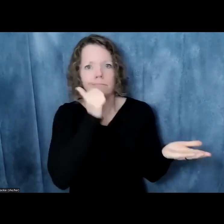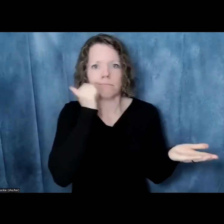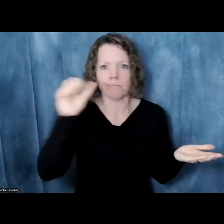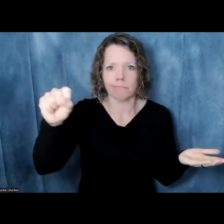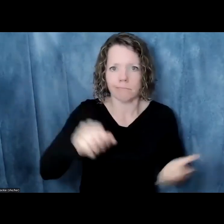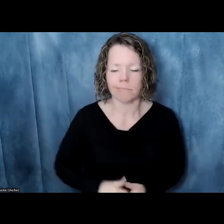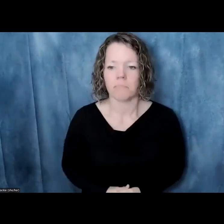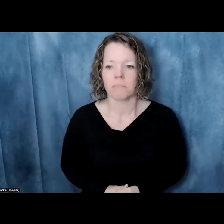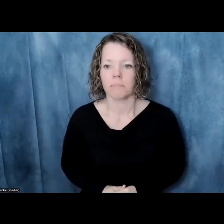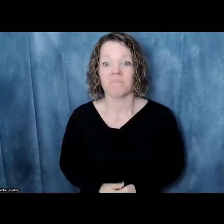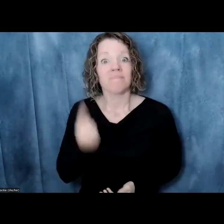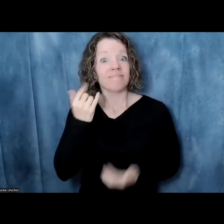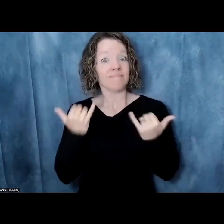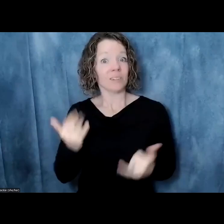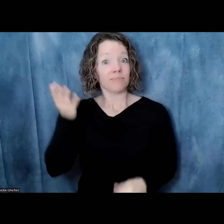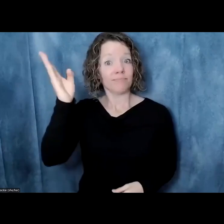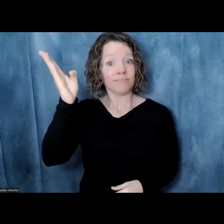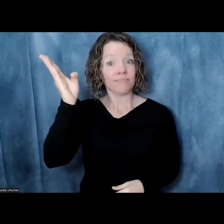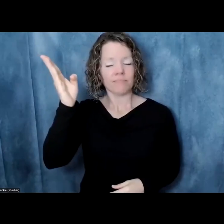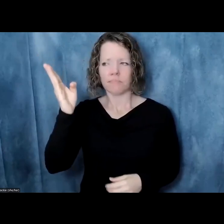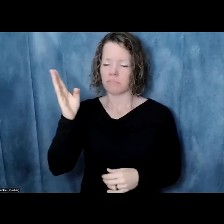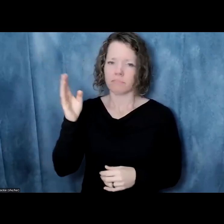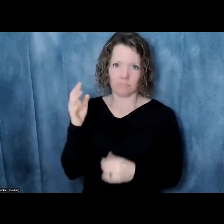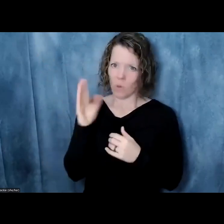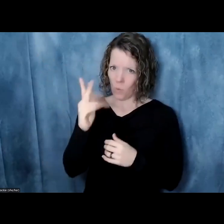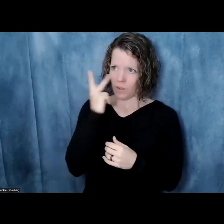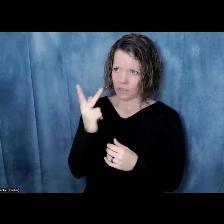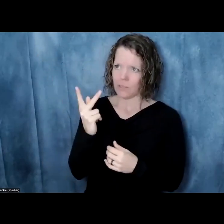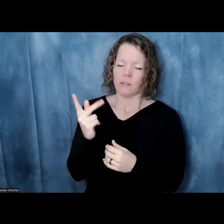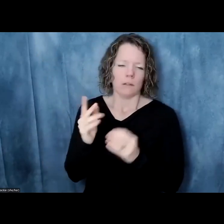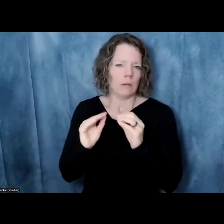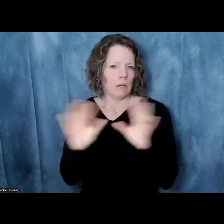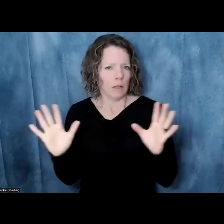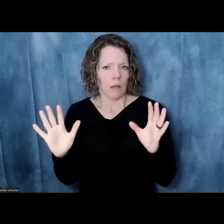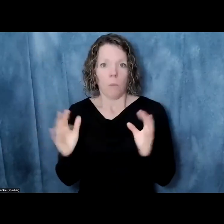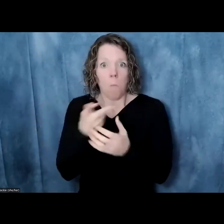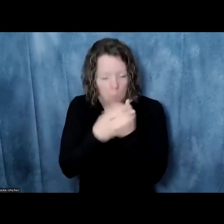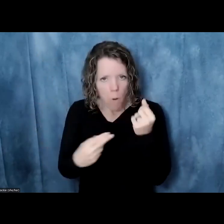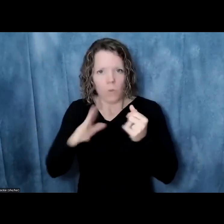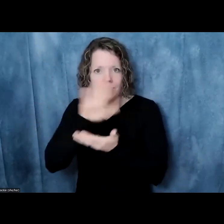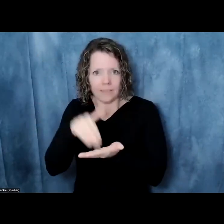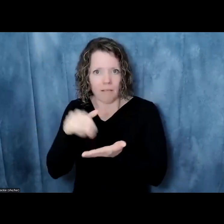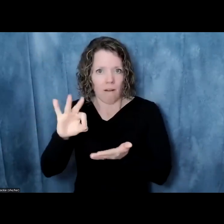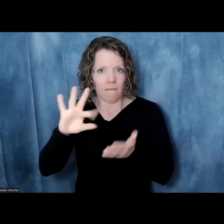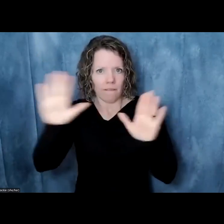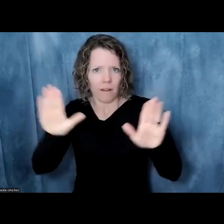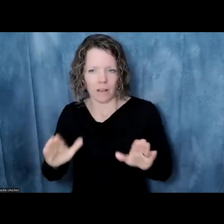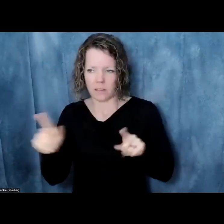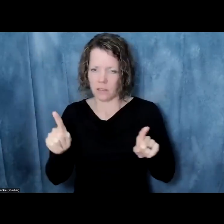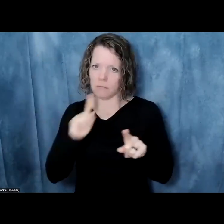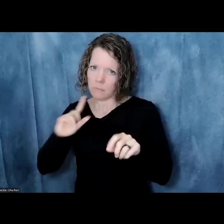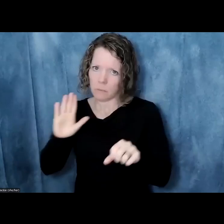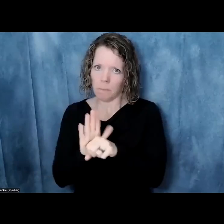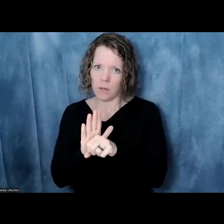ongoing commitment and success of both Centers of Excellence and addressing these priorities. You'll